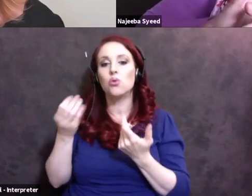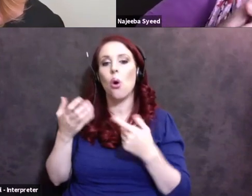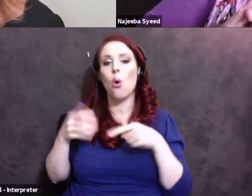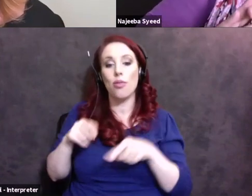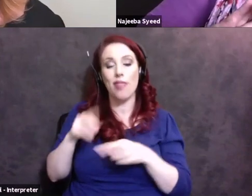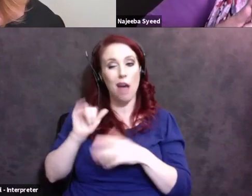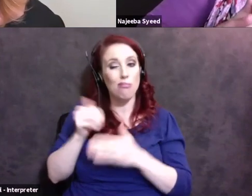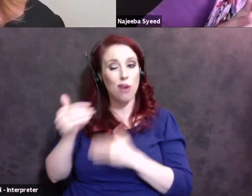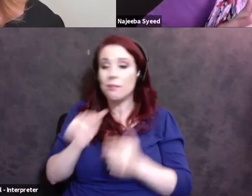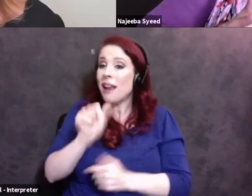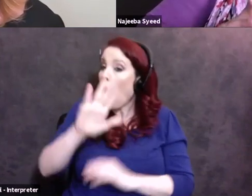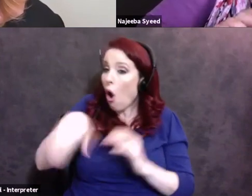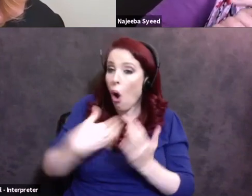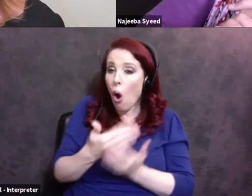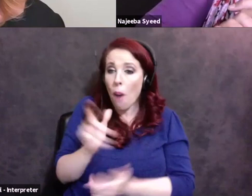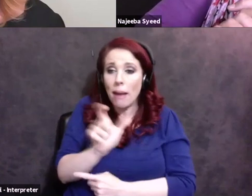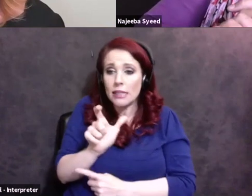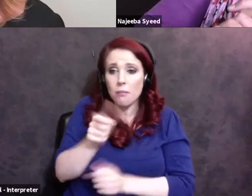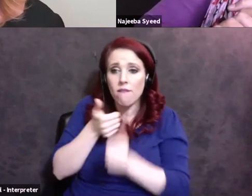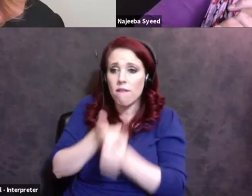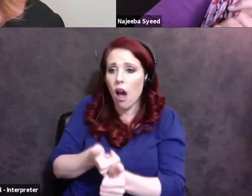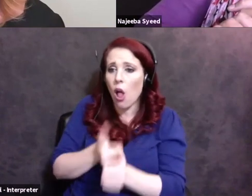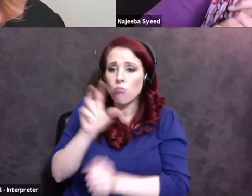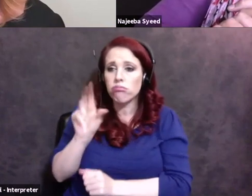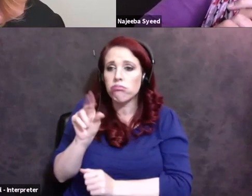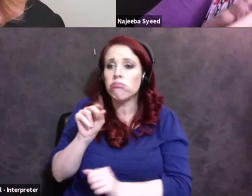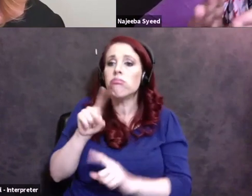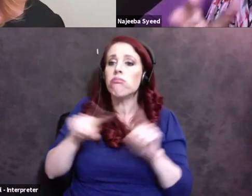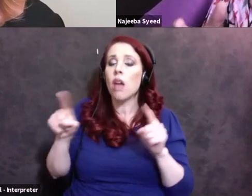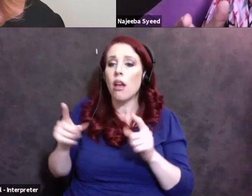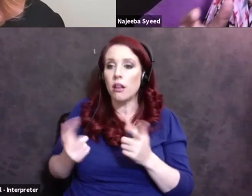Not all Muslims subscribe to that.